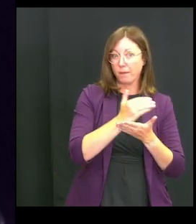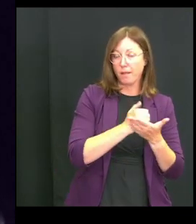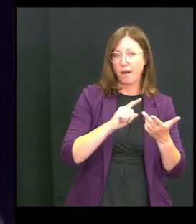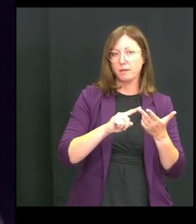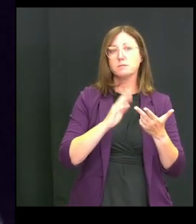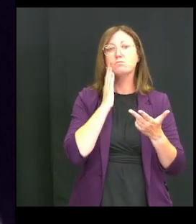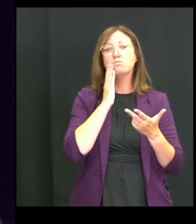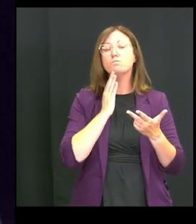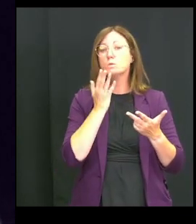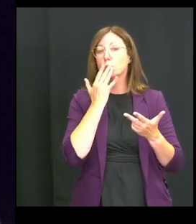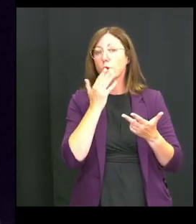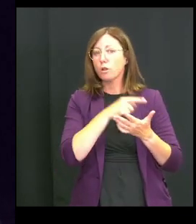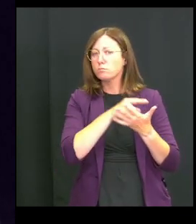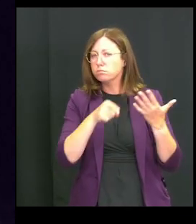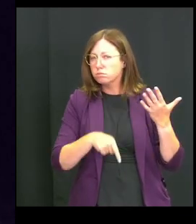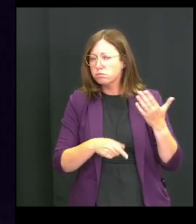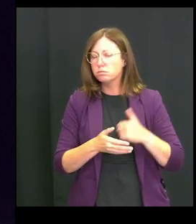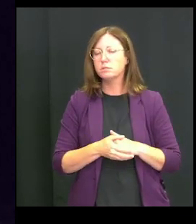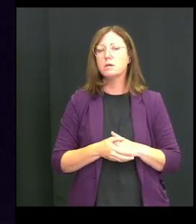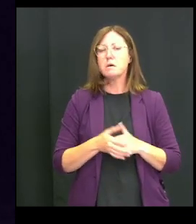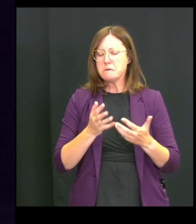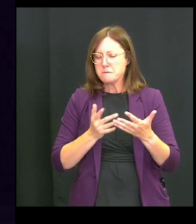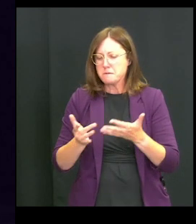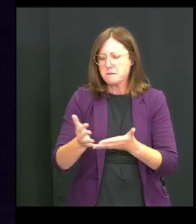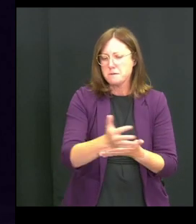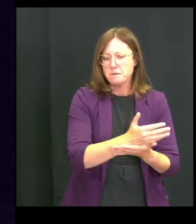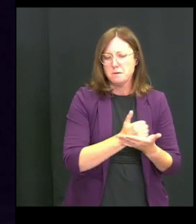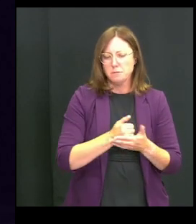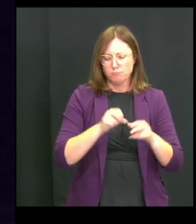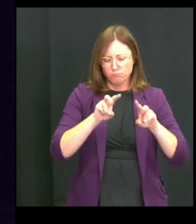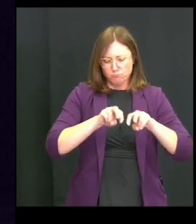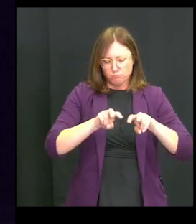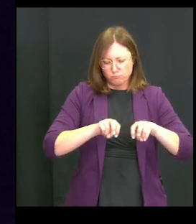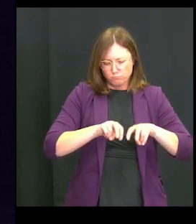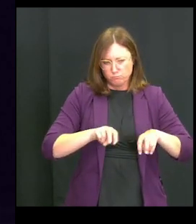And I examined how correlated those social identities are with